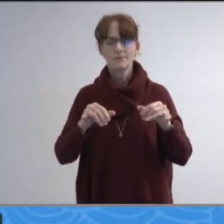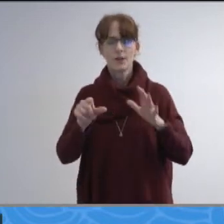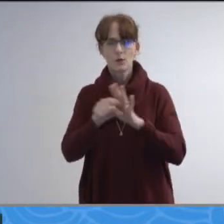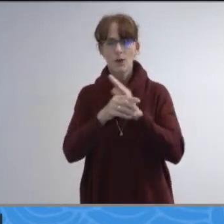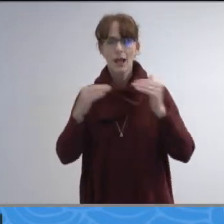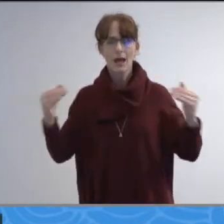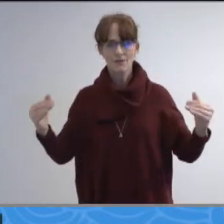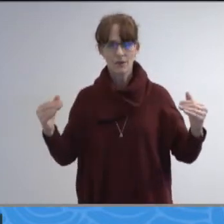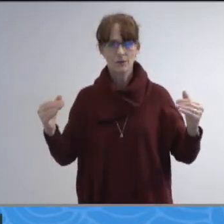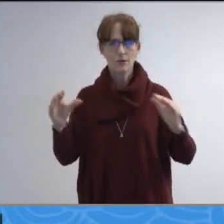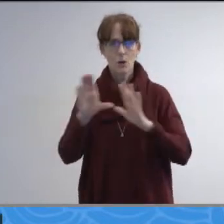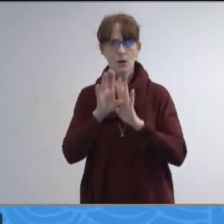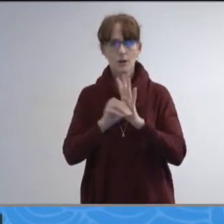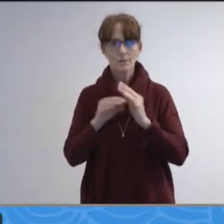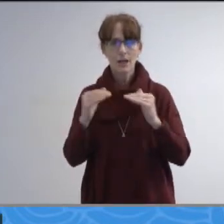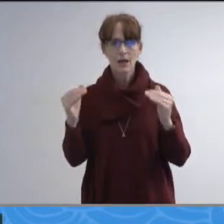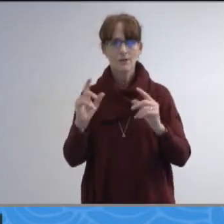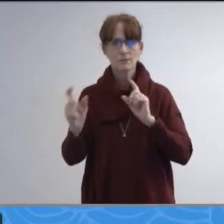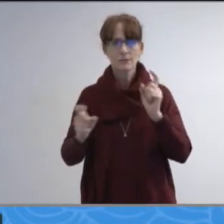and curriculum areas that will also be administered.